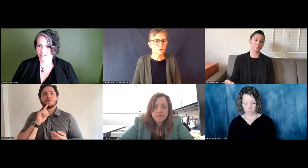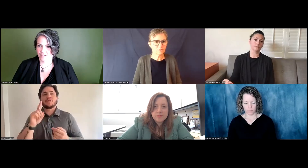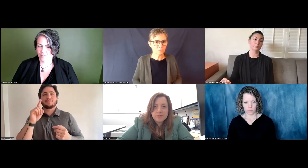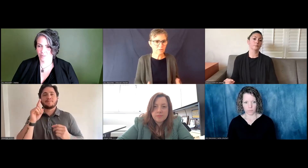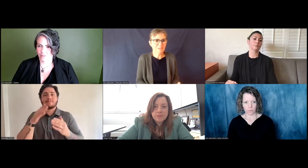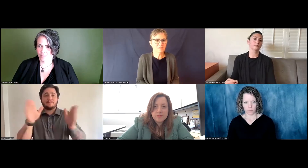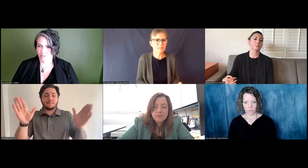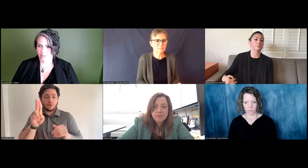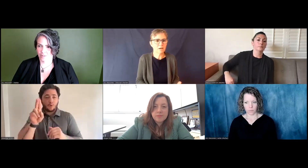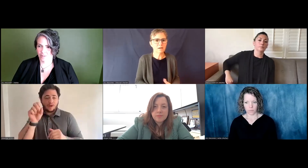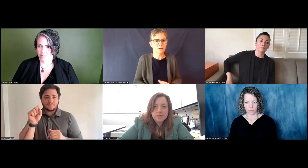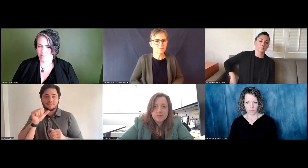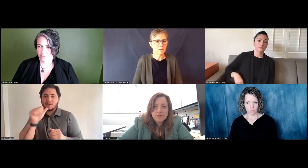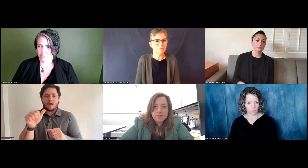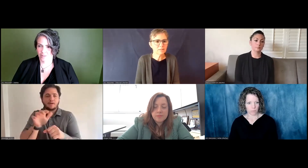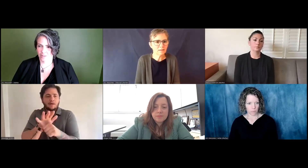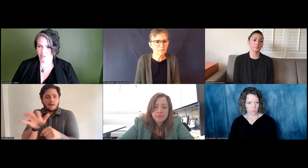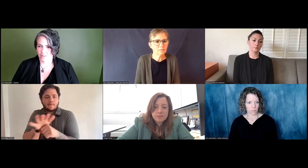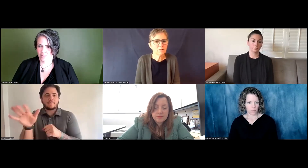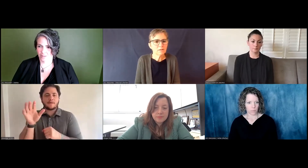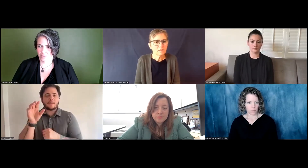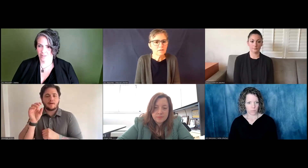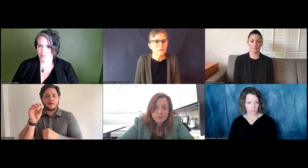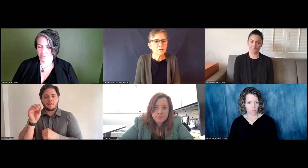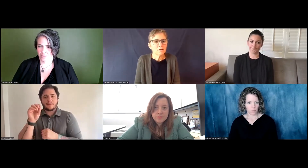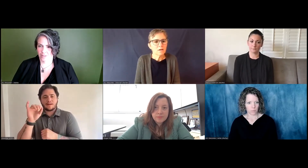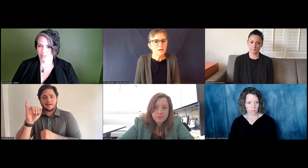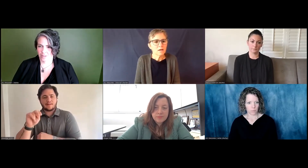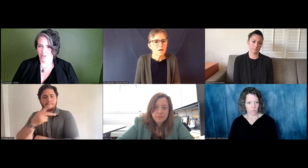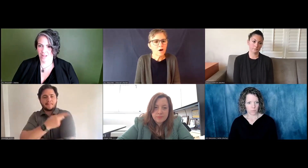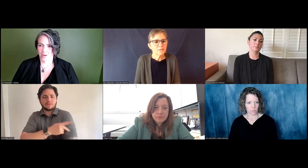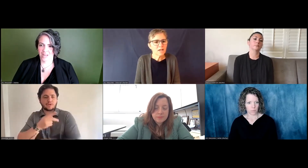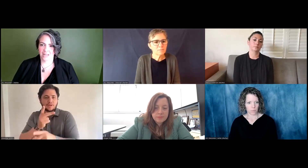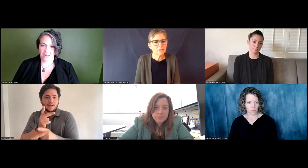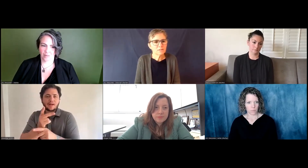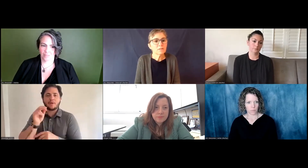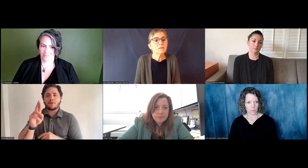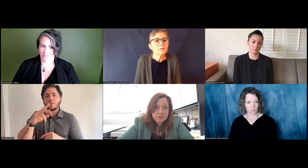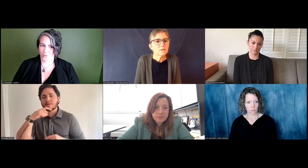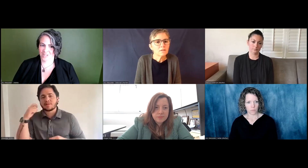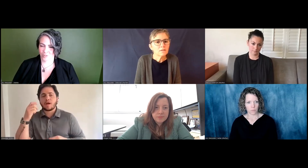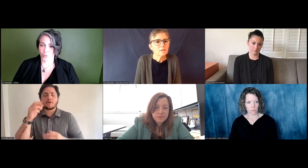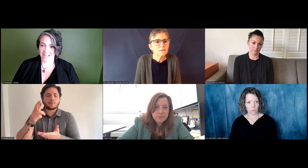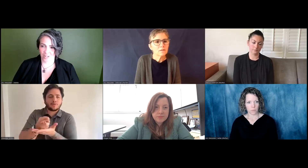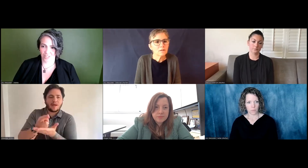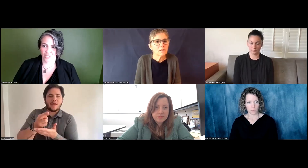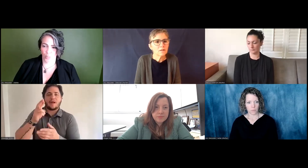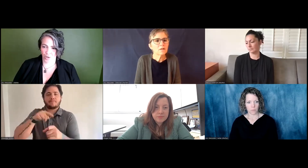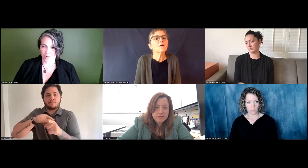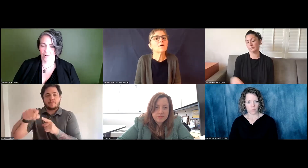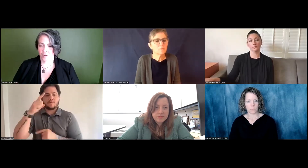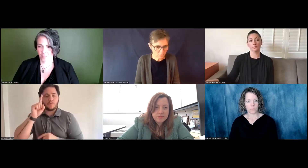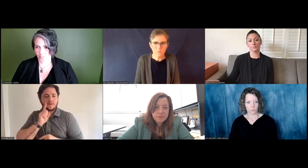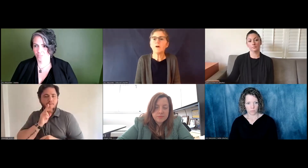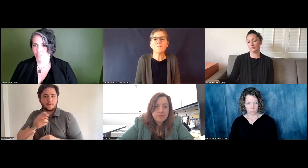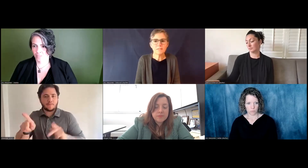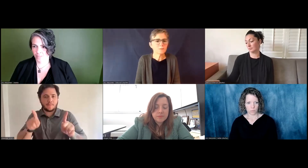where they're in a building, often [unintelligible word] dual diagnosis support. Oftentimes there's